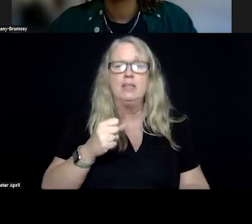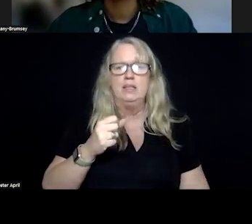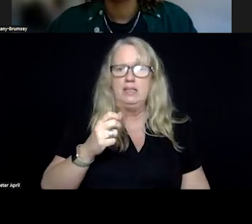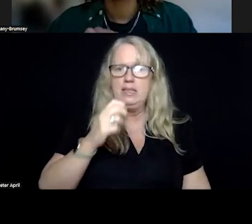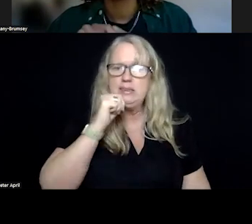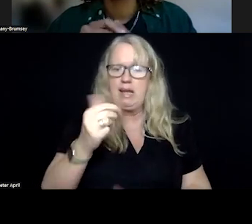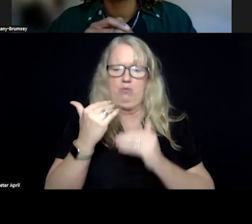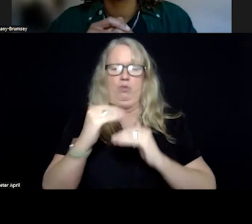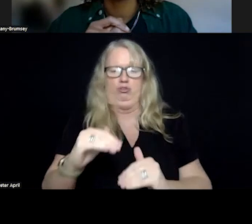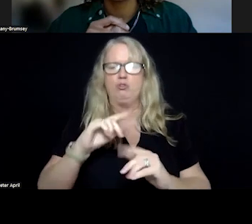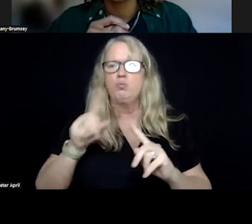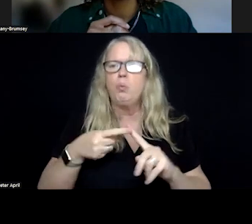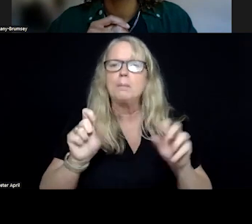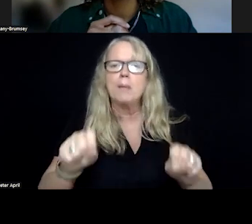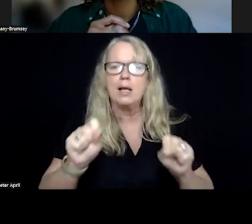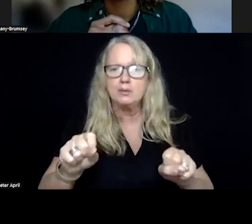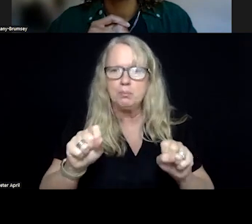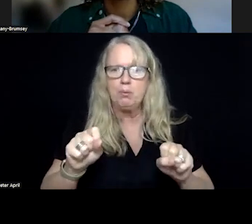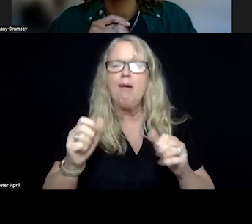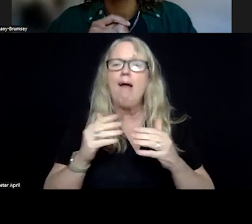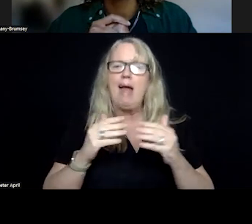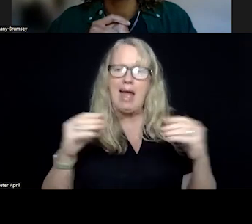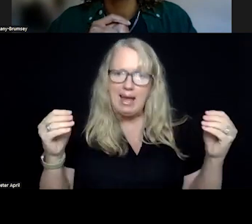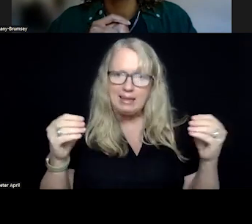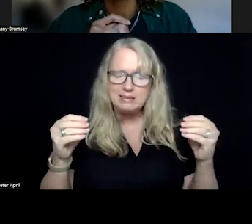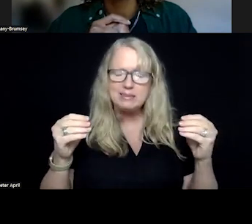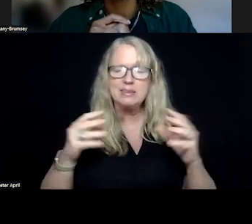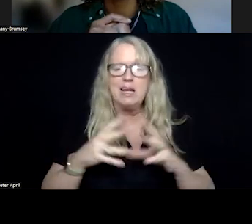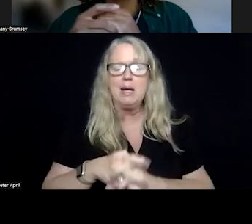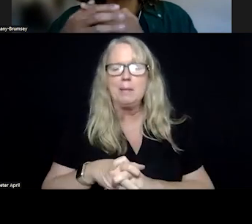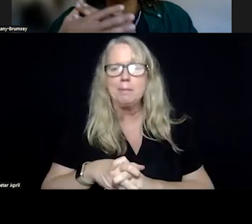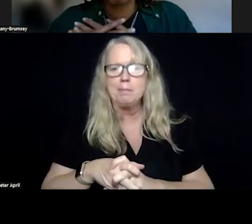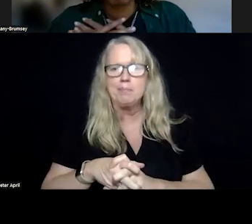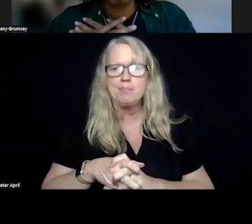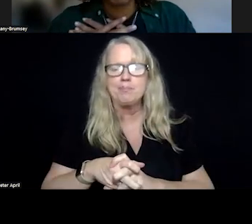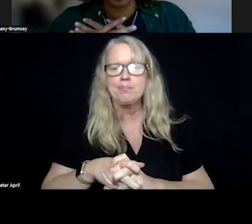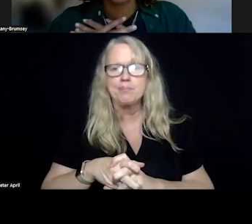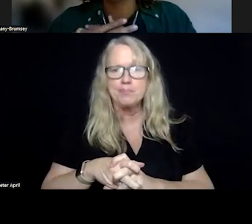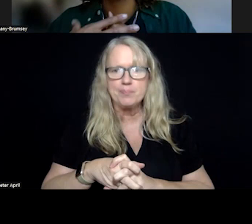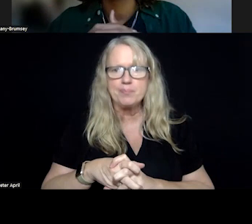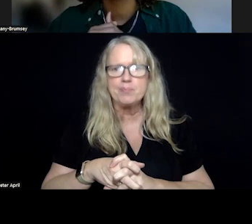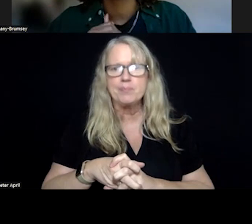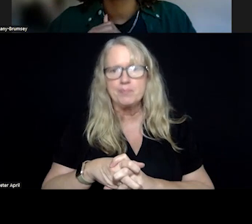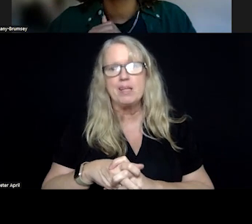WHEN POSSIBLE AND NONTRAUMATIZING.